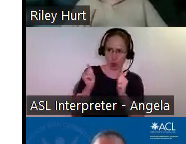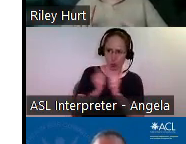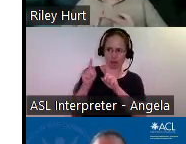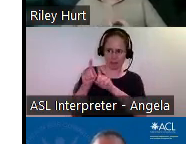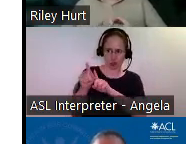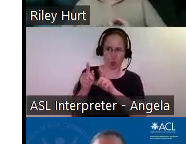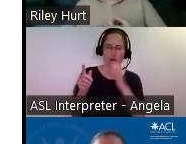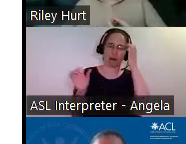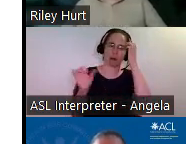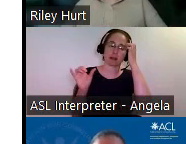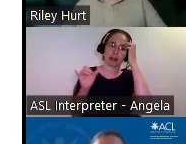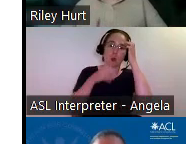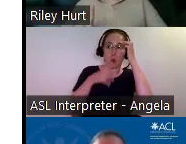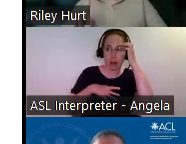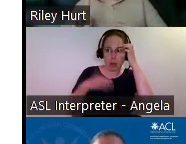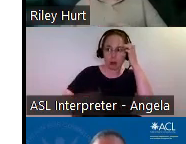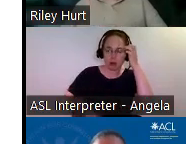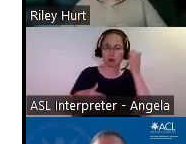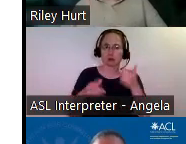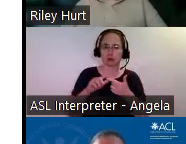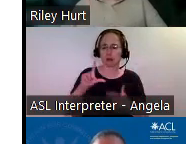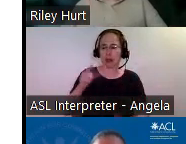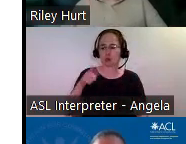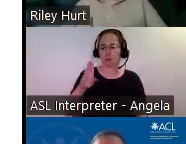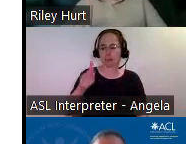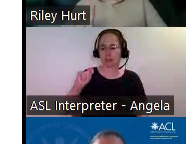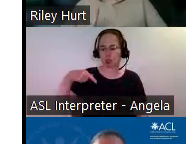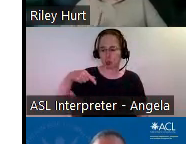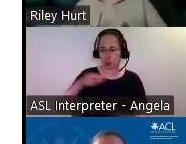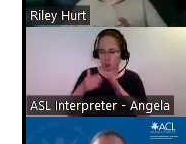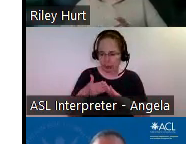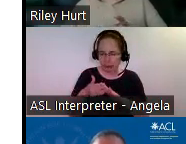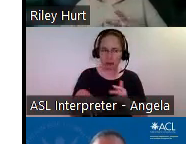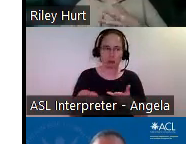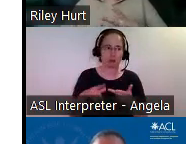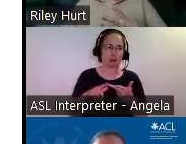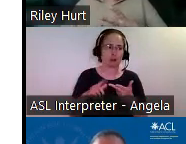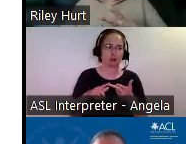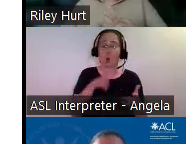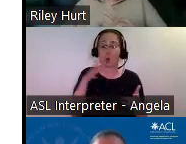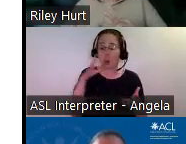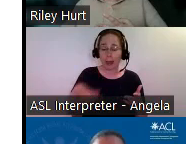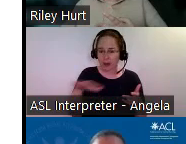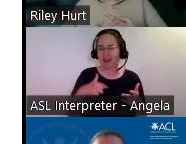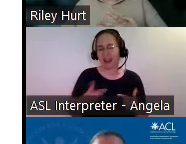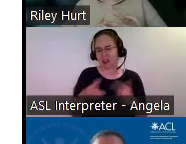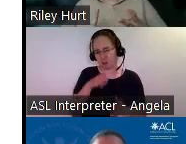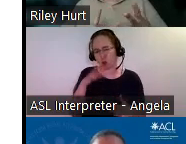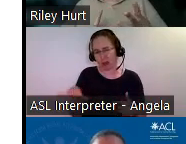like being a woman, being in the LGBTQ community, being in a rural area. I live in a rural area,